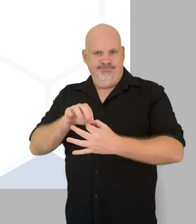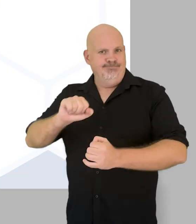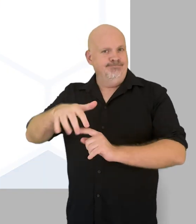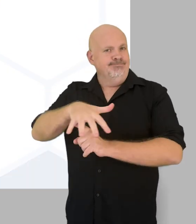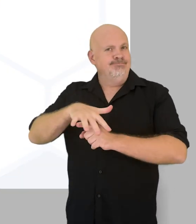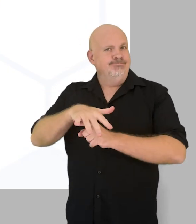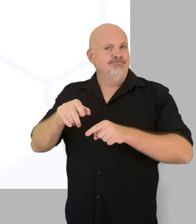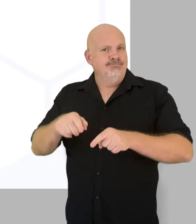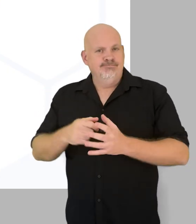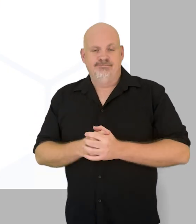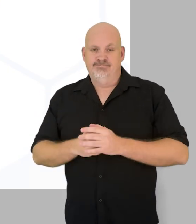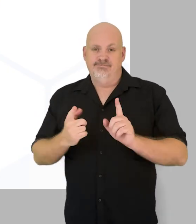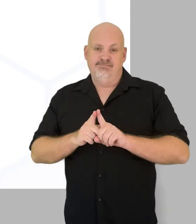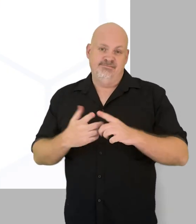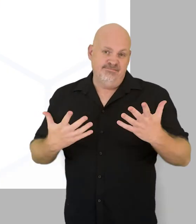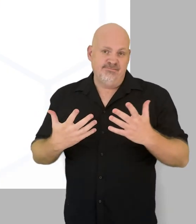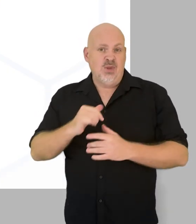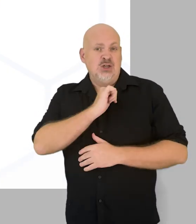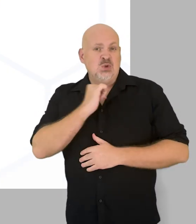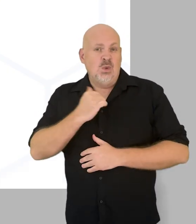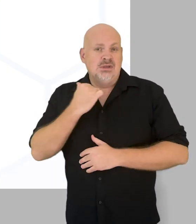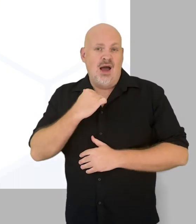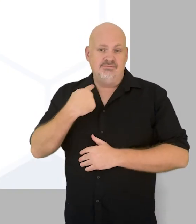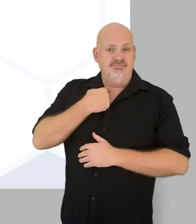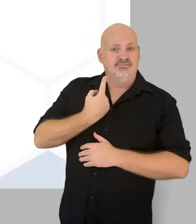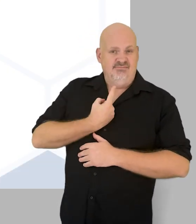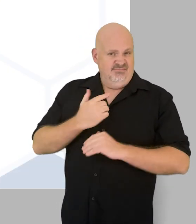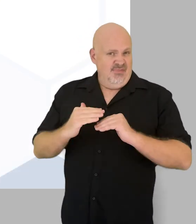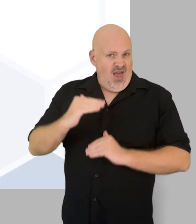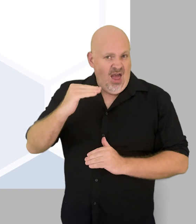We need to invest more into mental-health care, and we need to develop